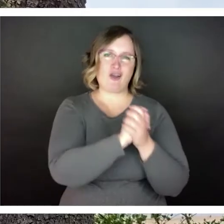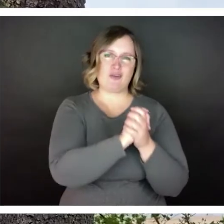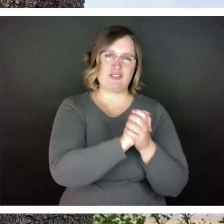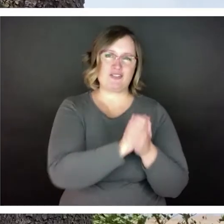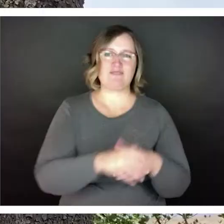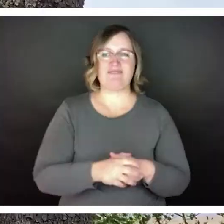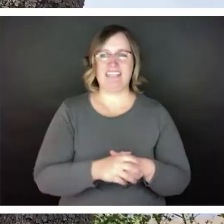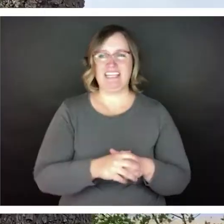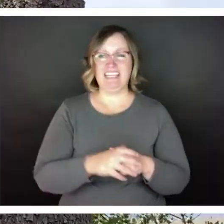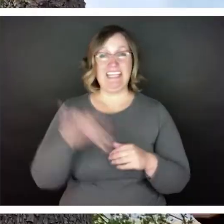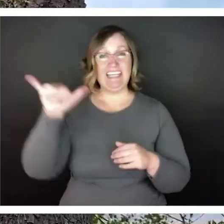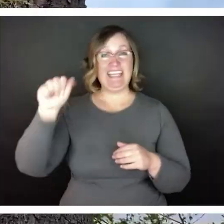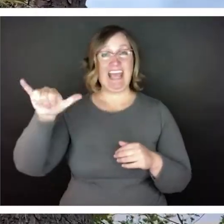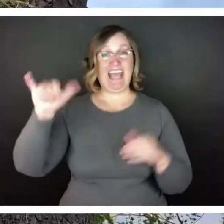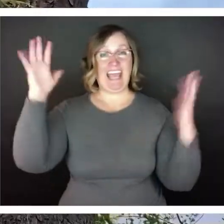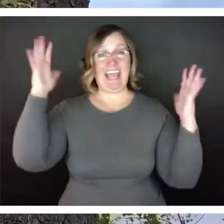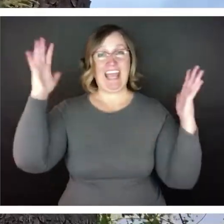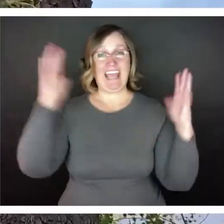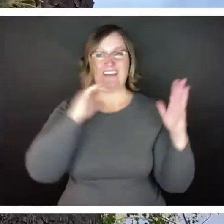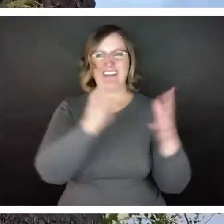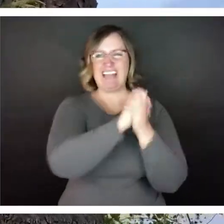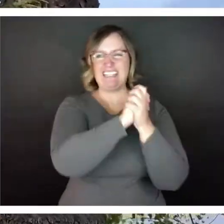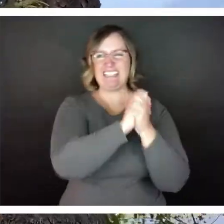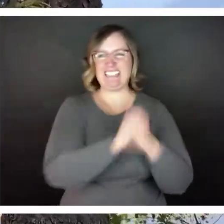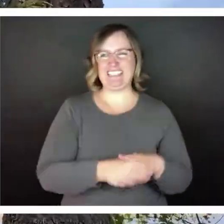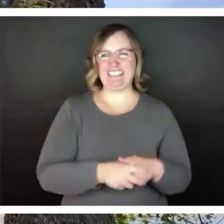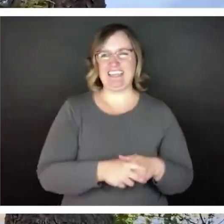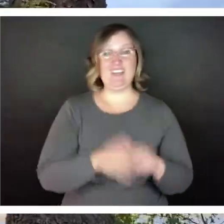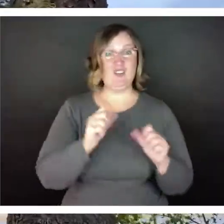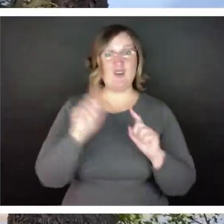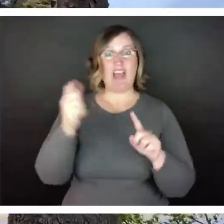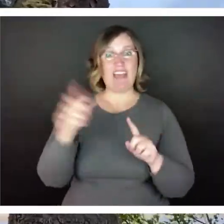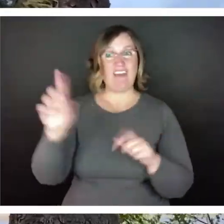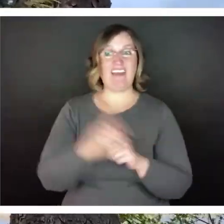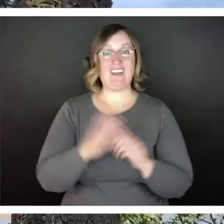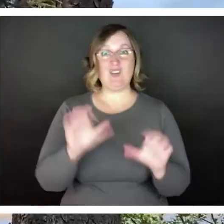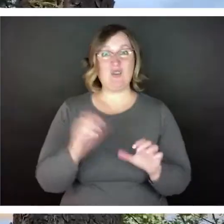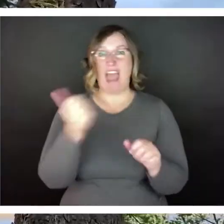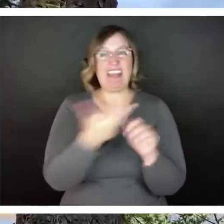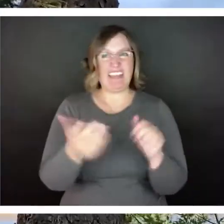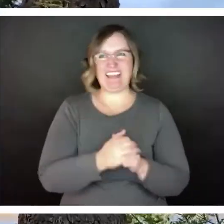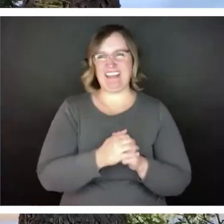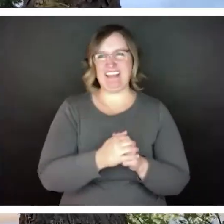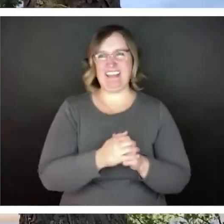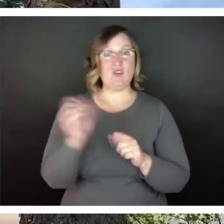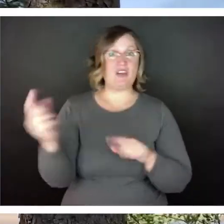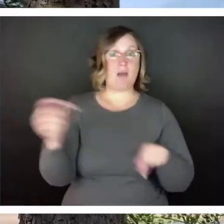Yay. Congratulations. You can go anywhere. You can do anything. You can come here to the Nestucca River